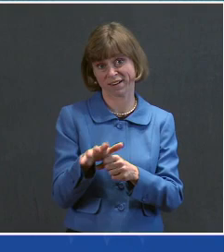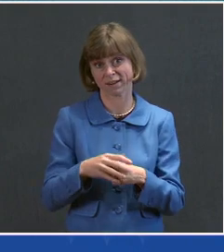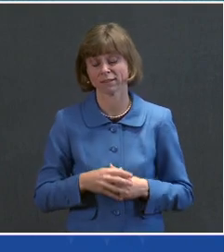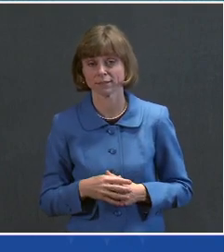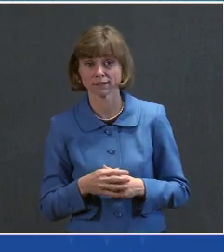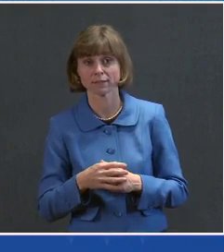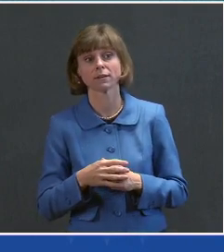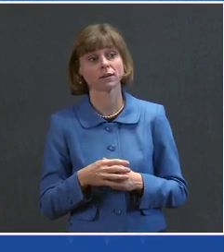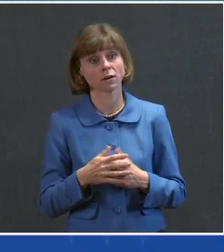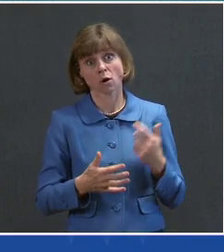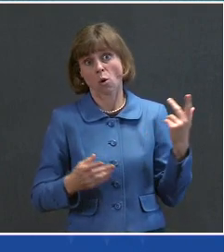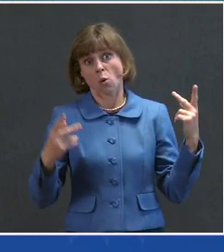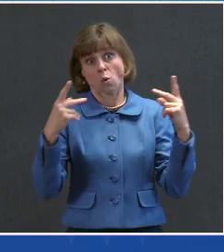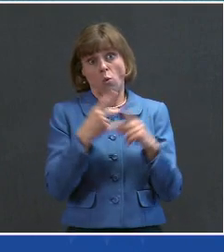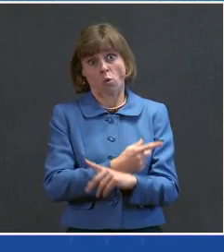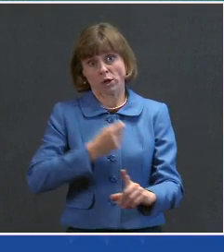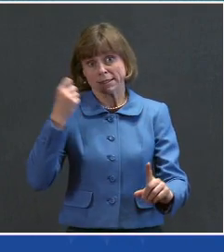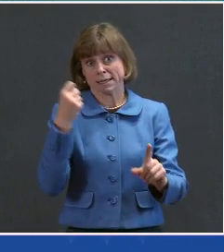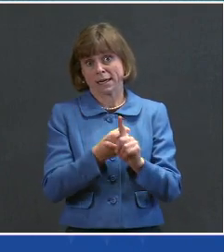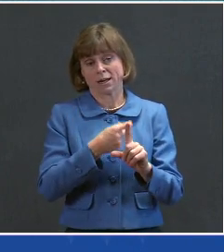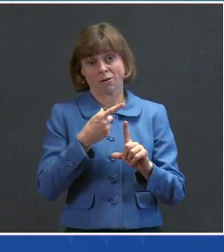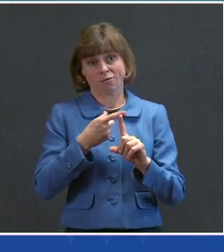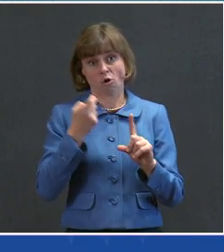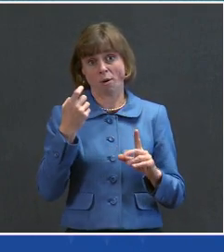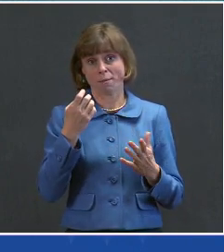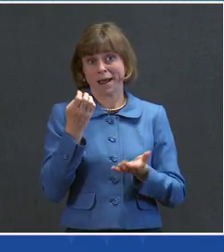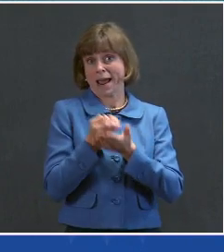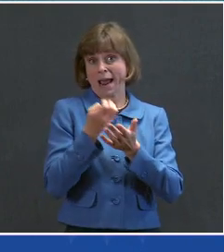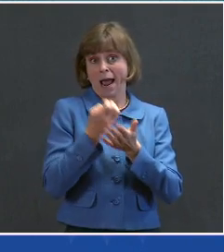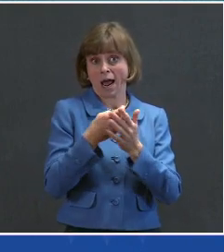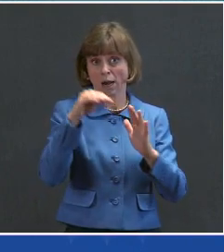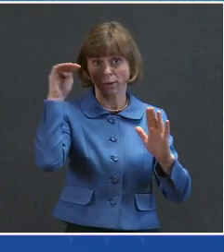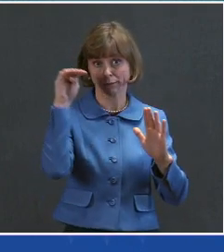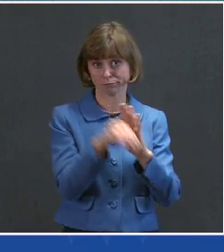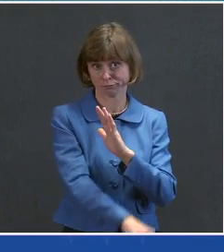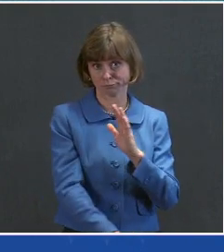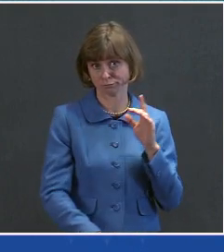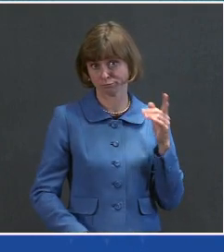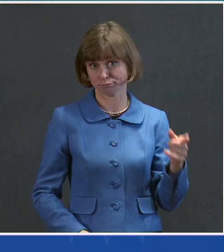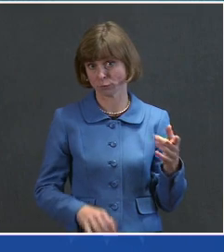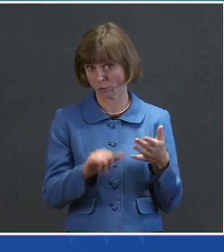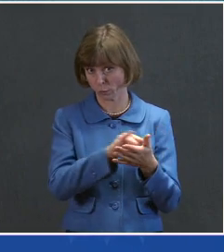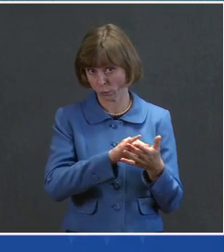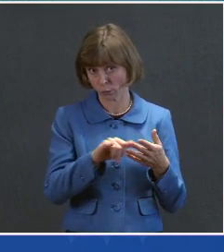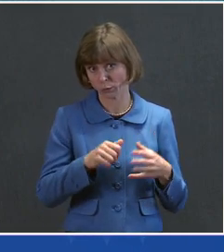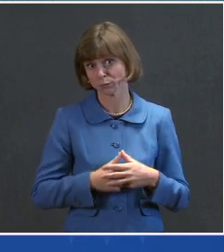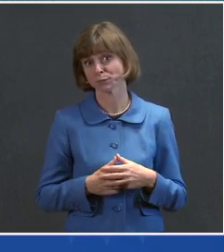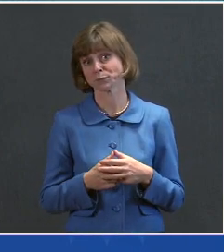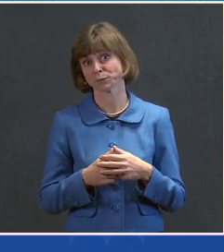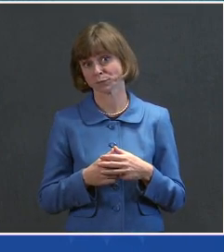by the resulting economic downturn. And of course we're going to continue to work with officials